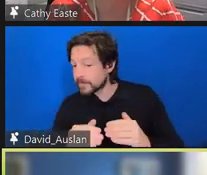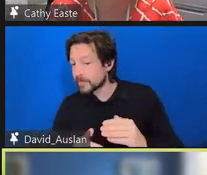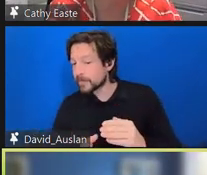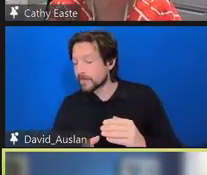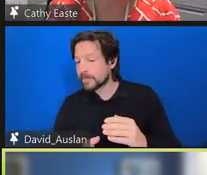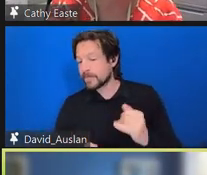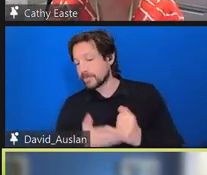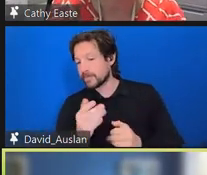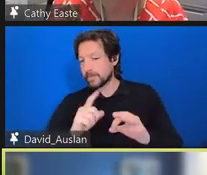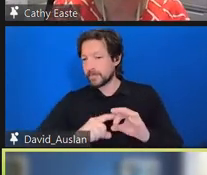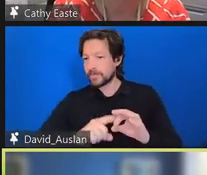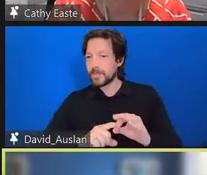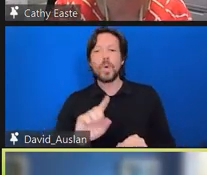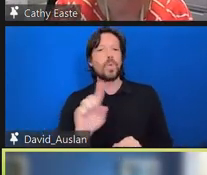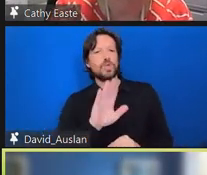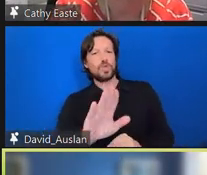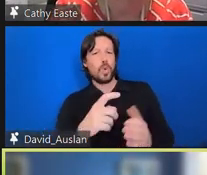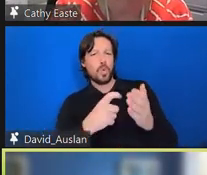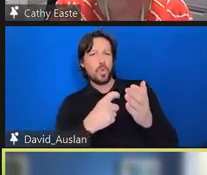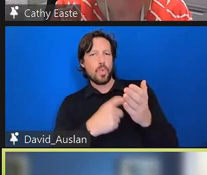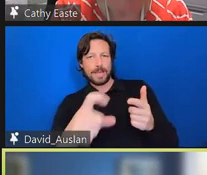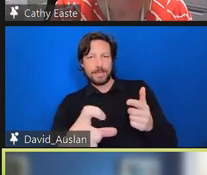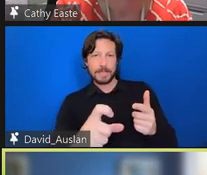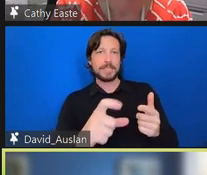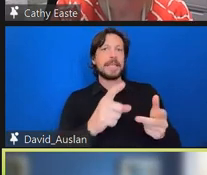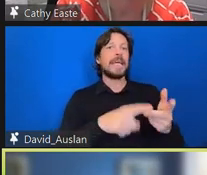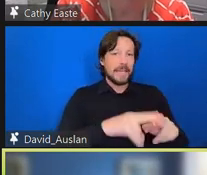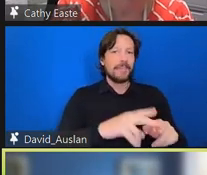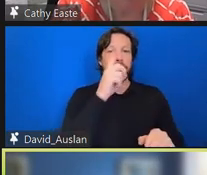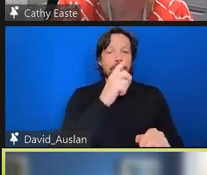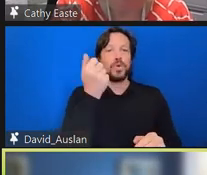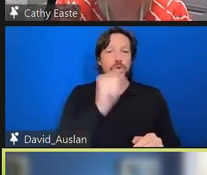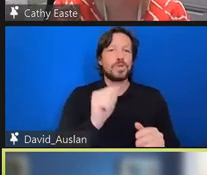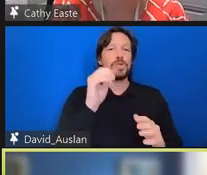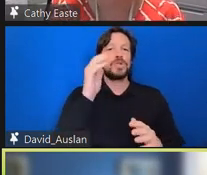is what is your recommendation for a student who used Signed English instead of Auslan? Are